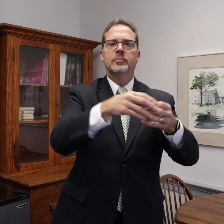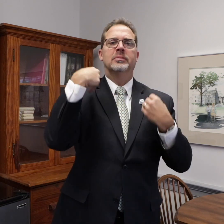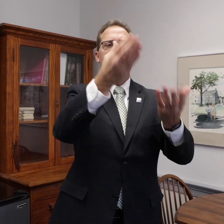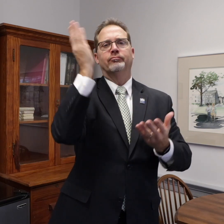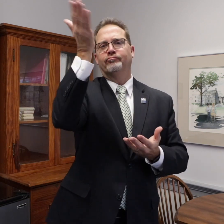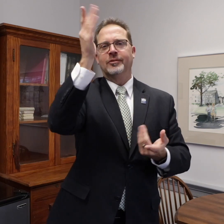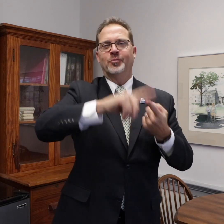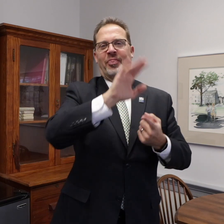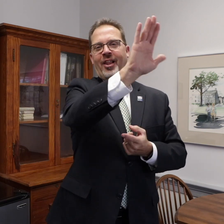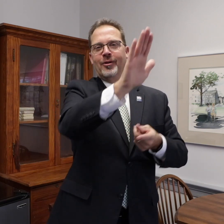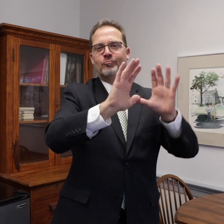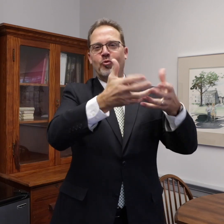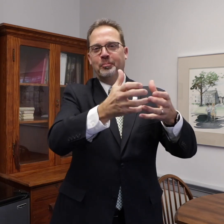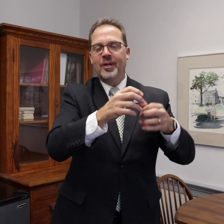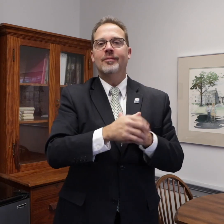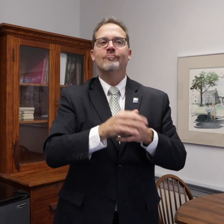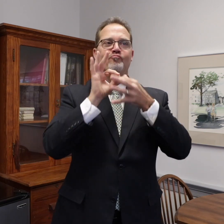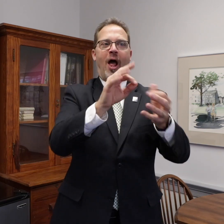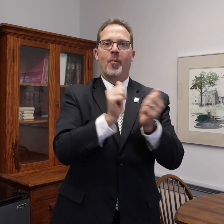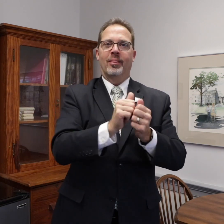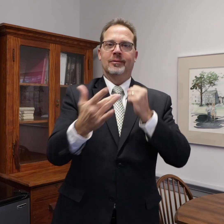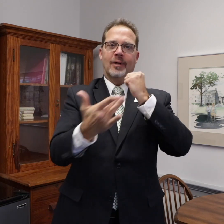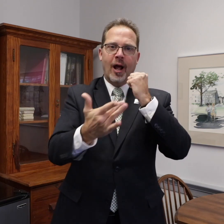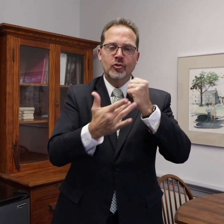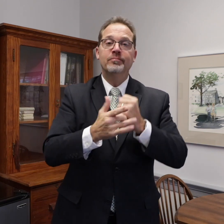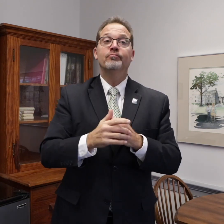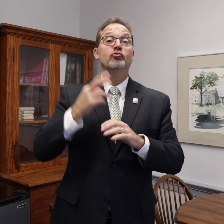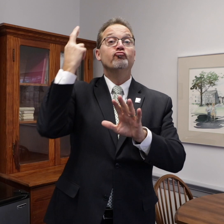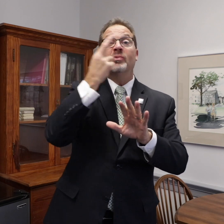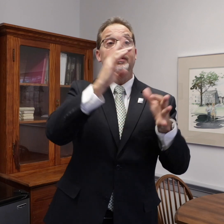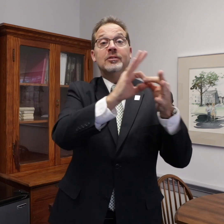about their experience with technology. Comcast has become the leader in